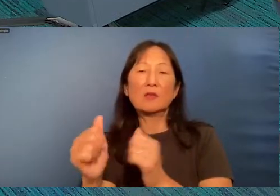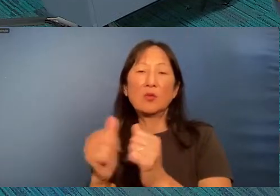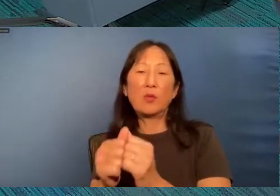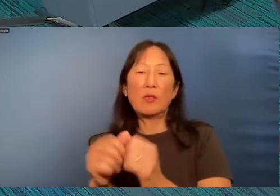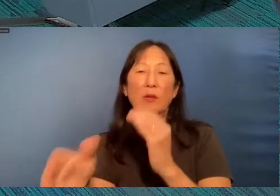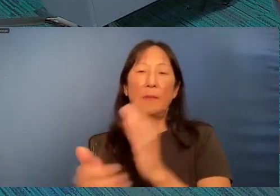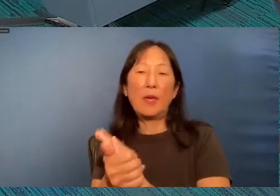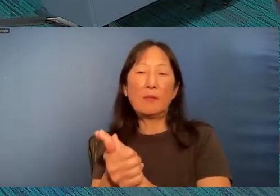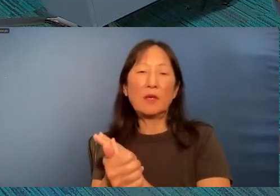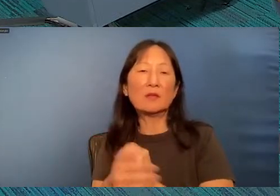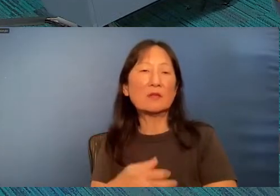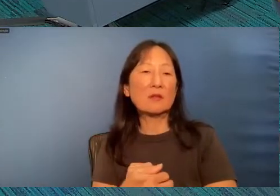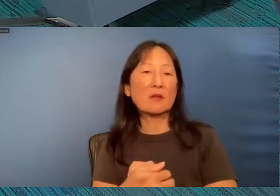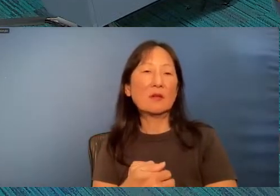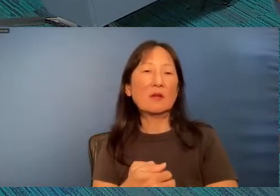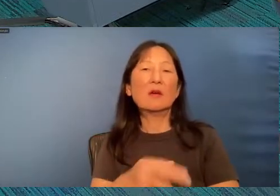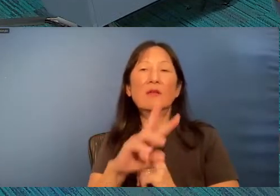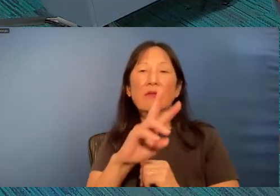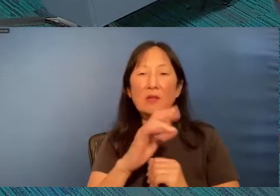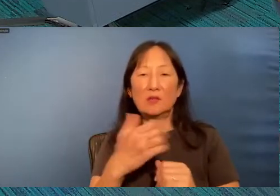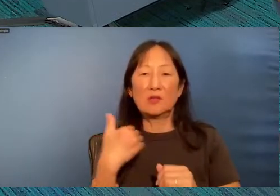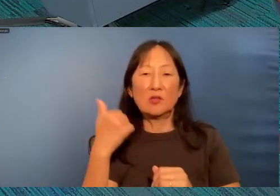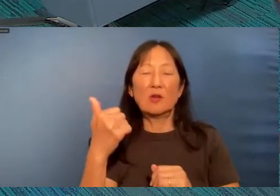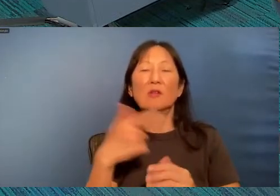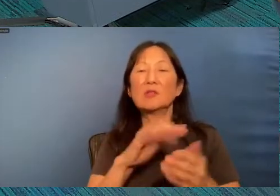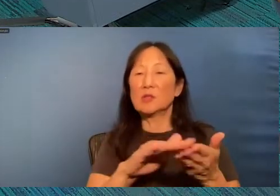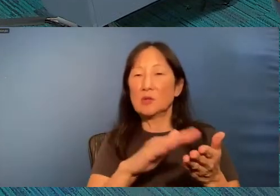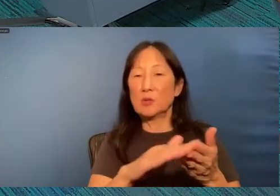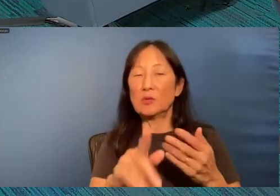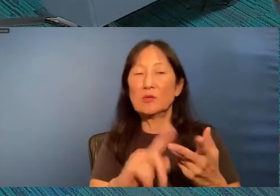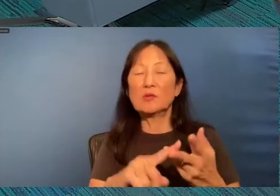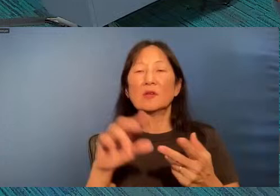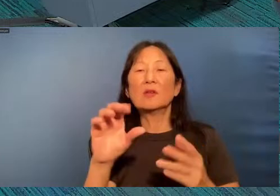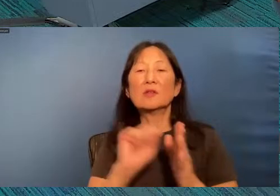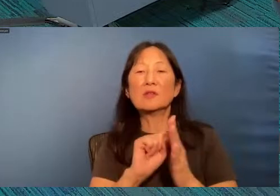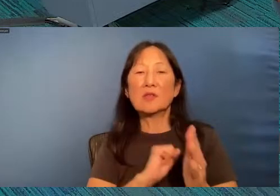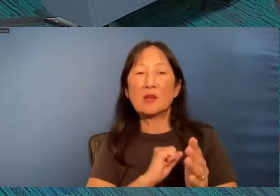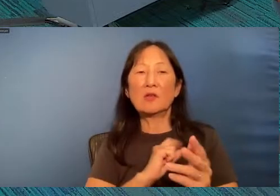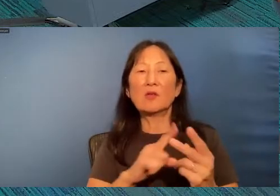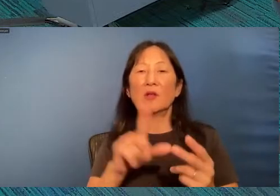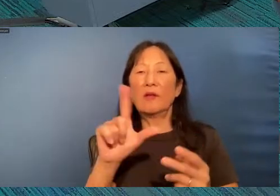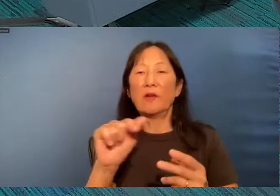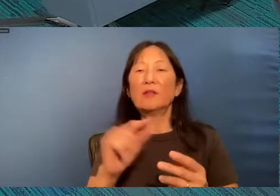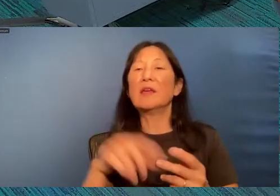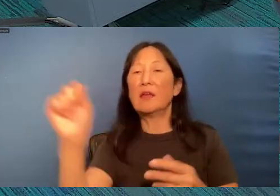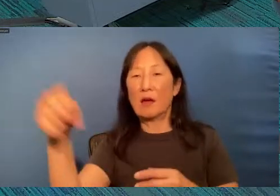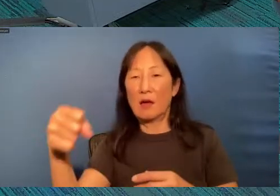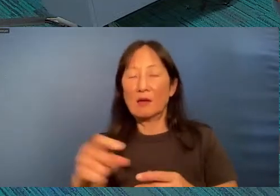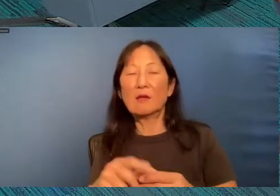Aye. Vice chair I No is excuse Senator Lafonte. Aye. Aye. Vote Aye. Senator to court?